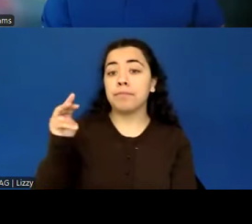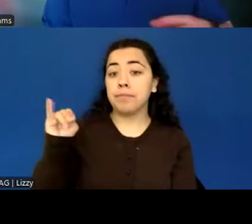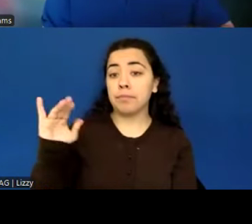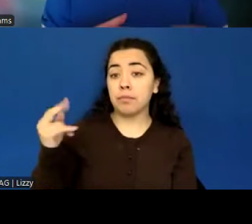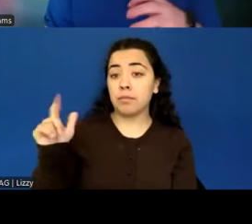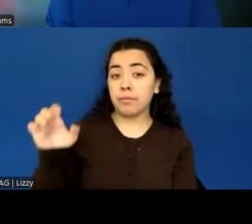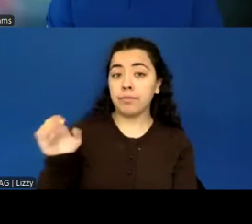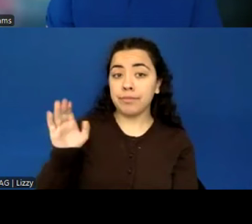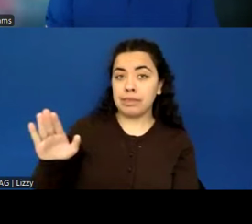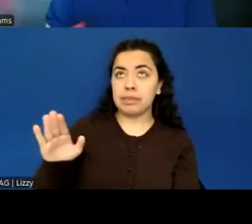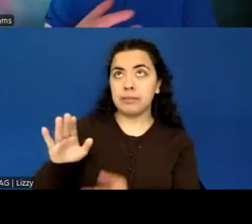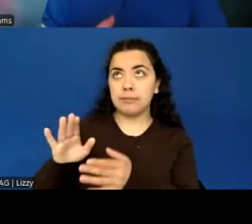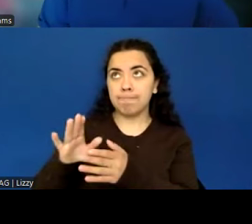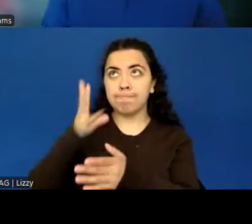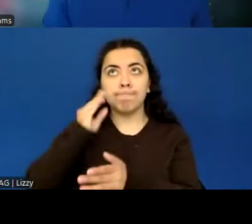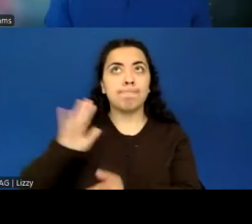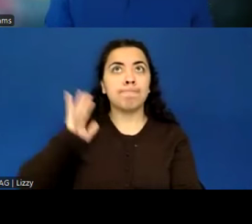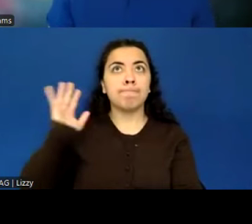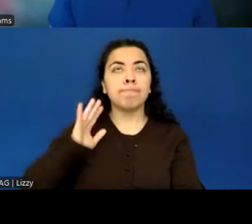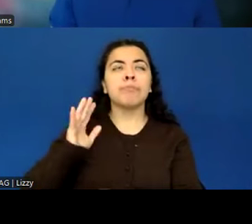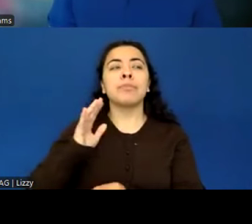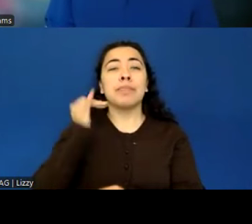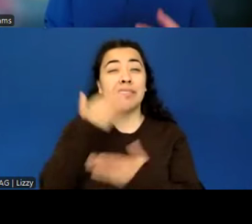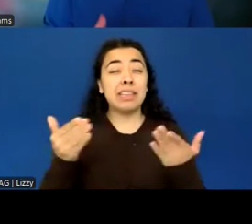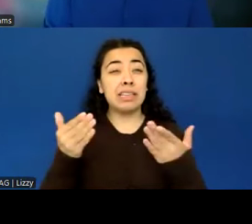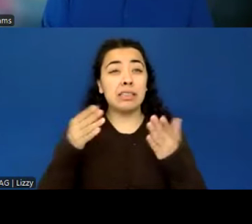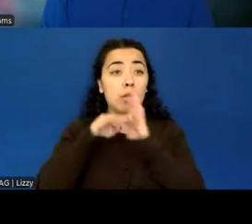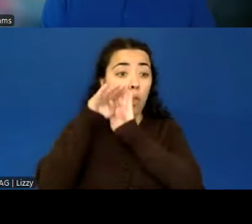if things start to go wrong, then it's easy to deprioritize it and that's why it's important to